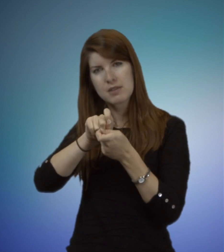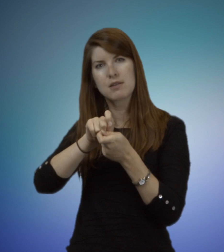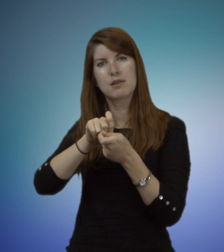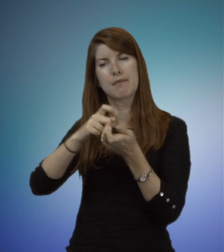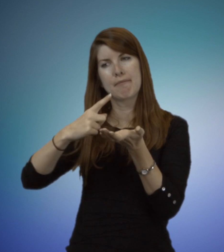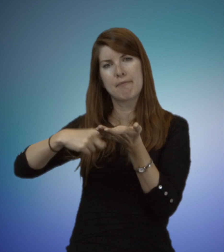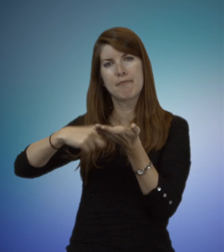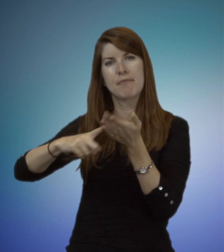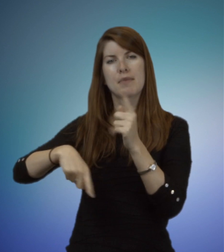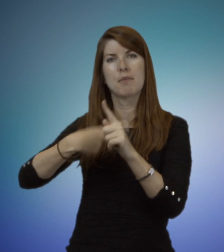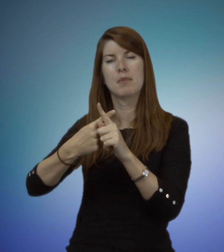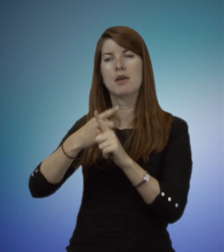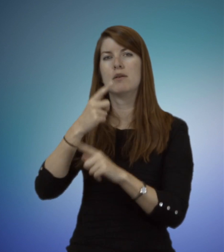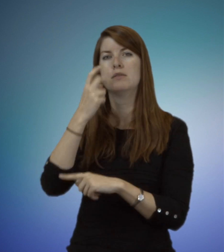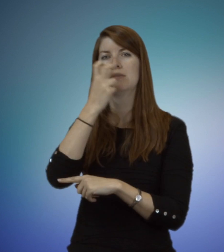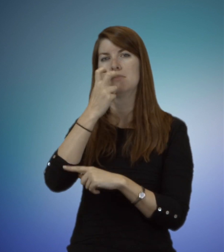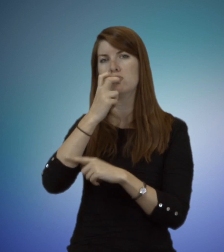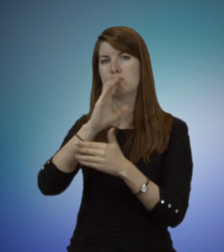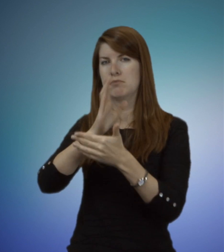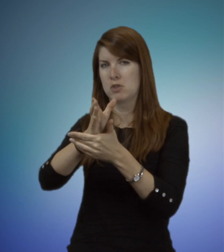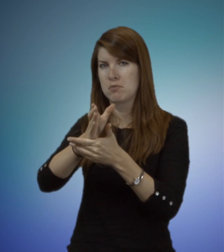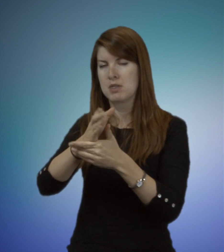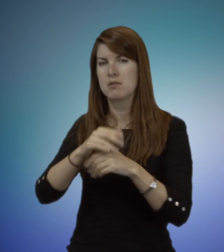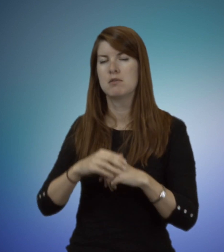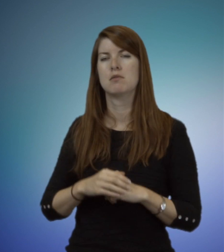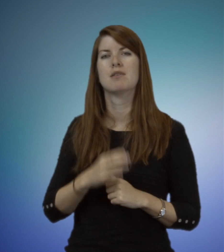and how a child meets eligibility for this here in Texas.